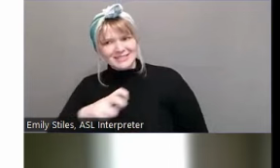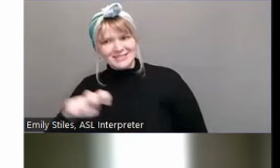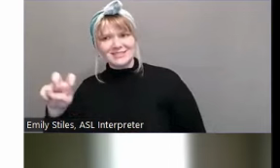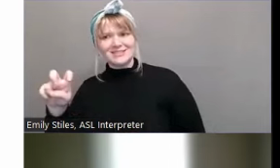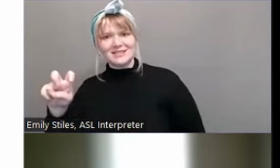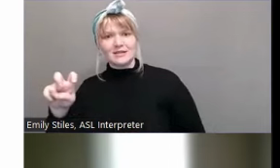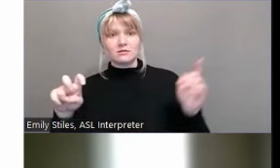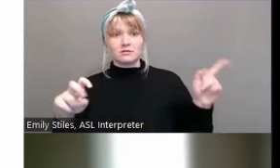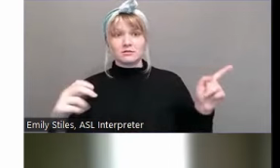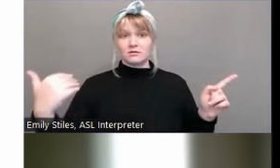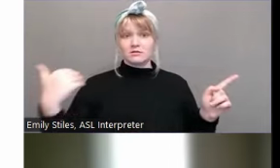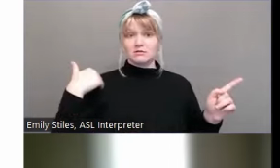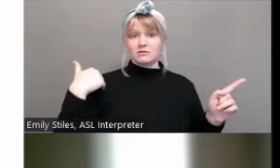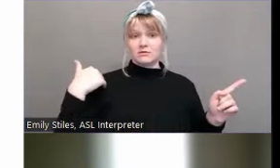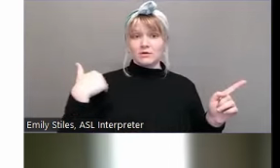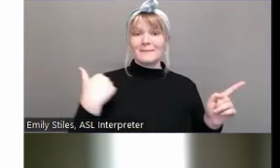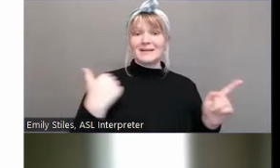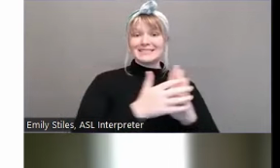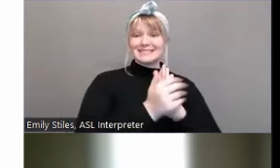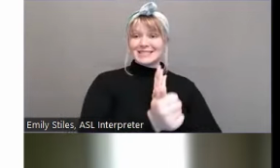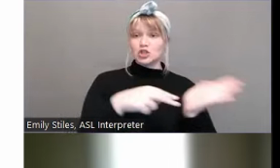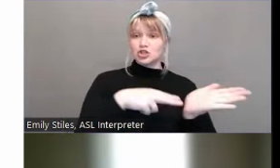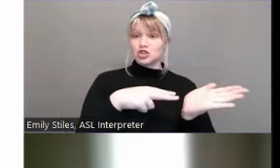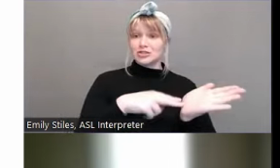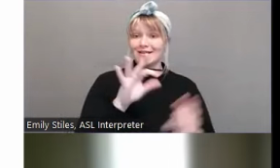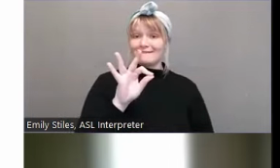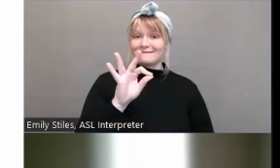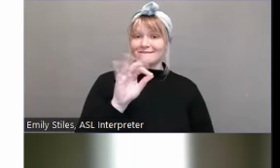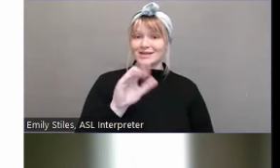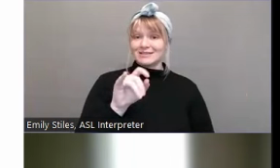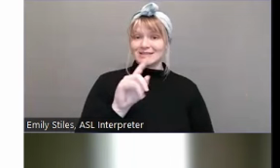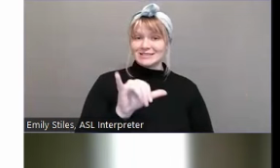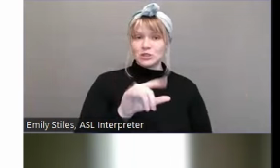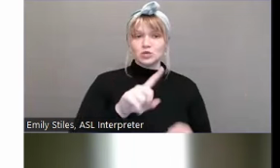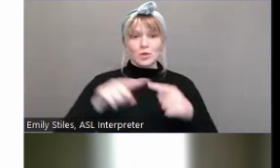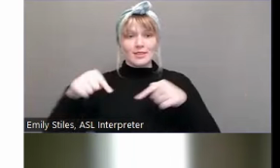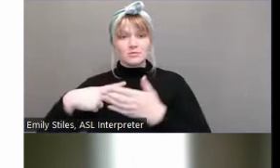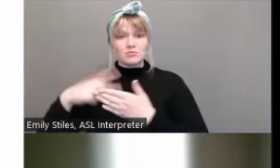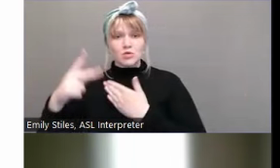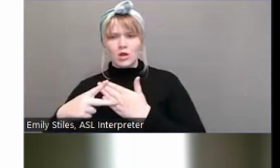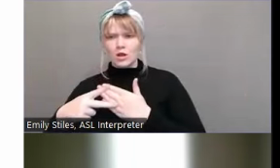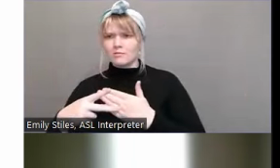to this program gave me opportunities that I had not had nor what I would have had.